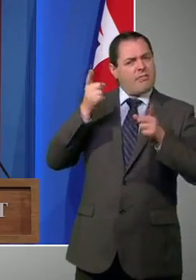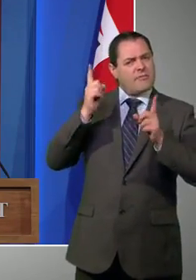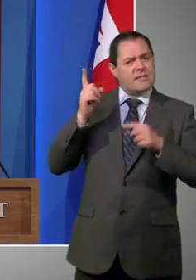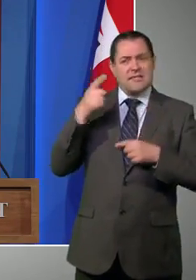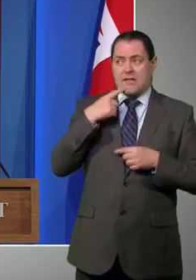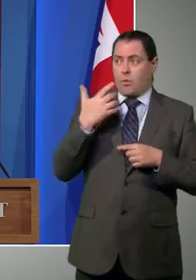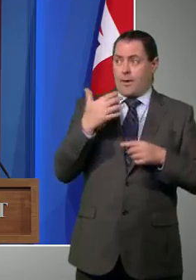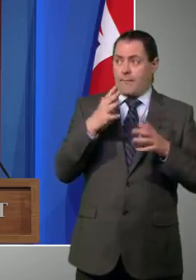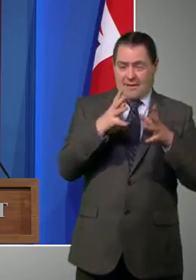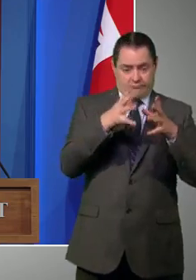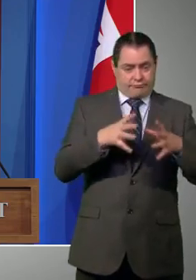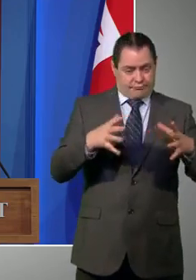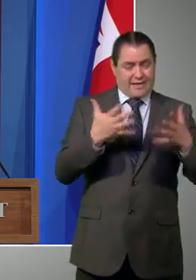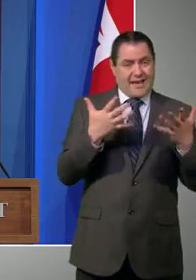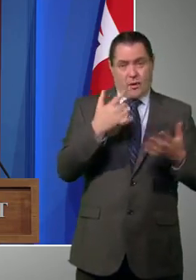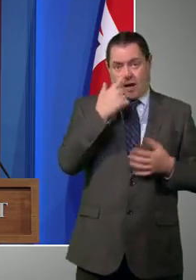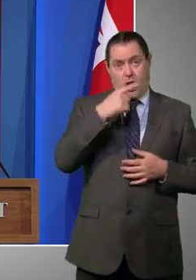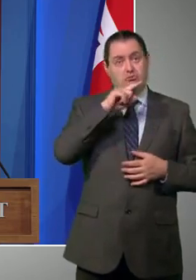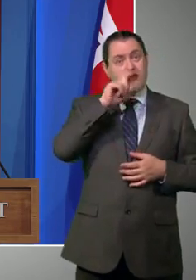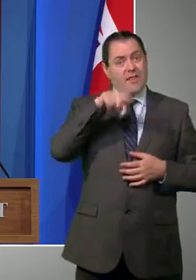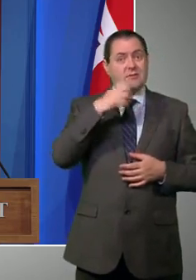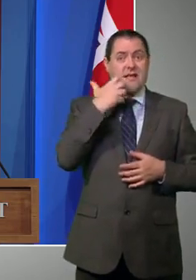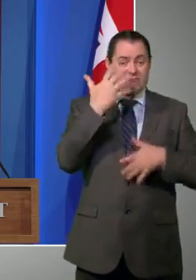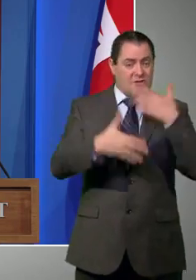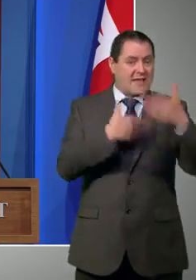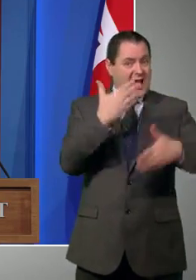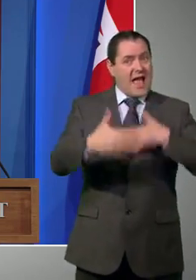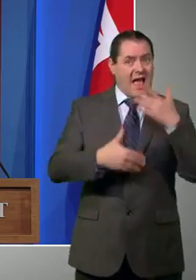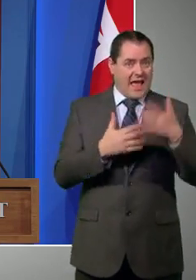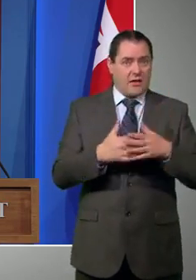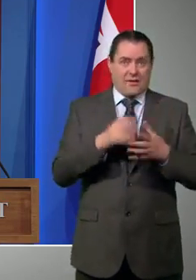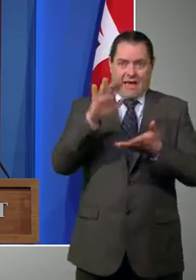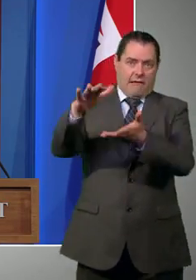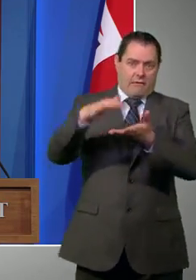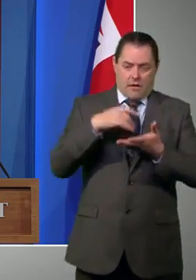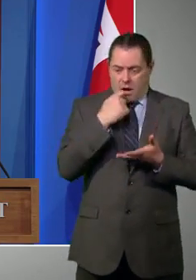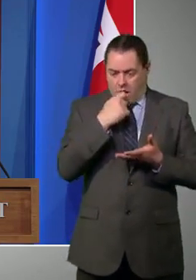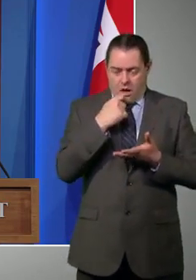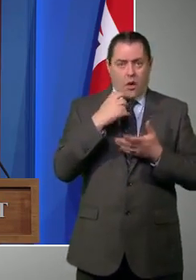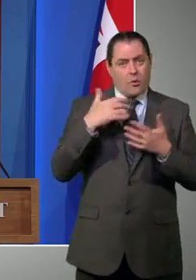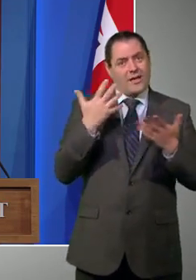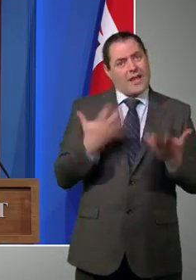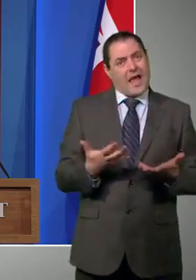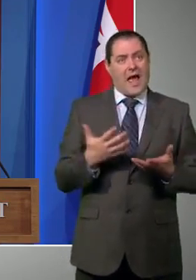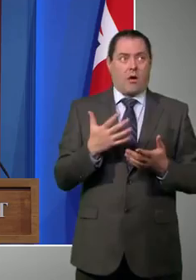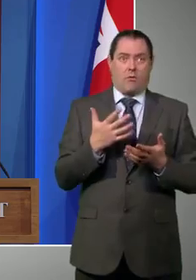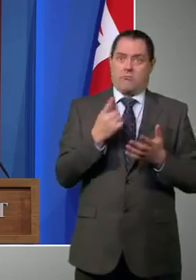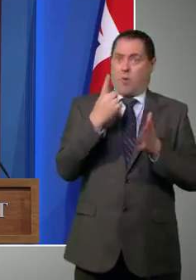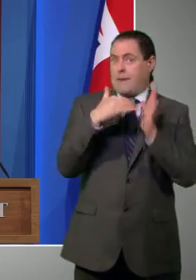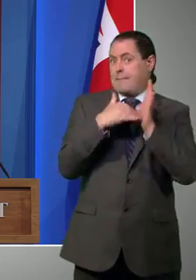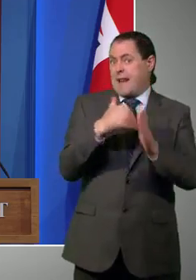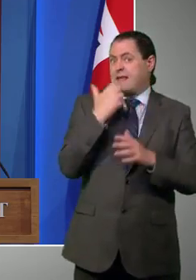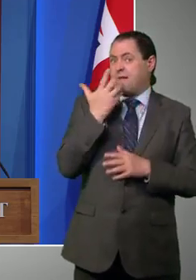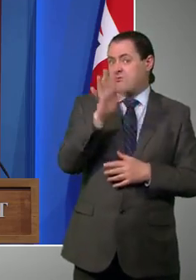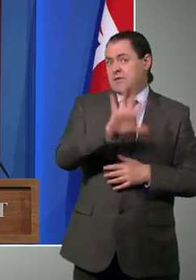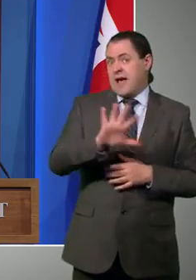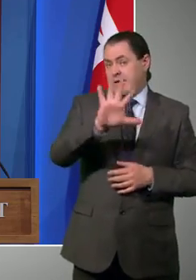capacity. This. This is all readily available. now we we do a random million tests a day,